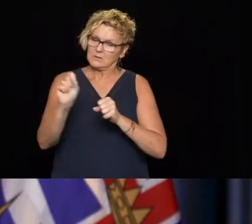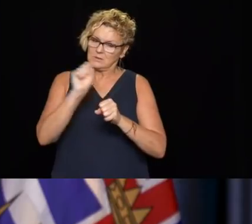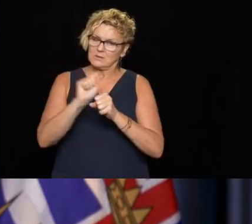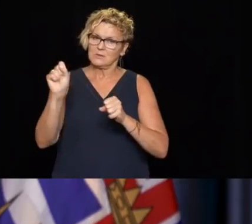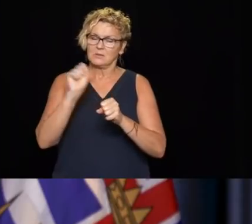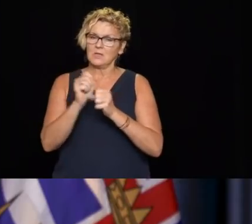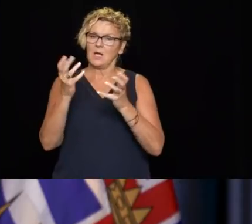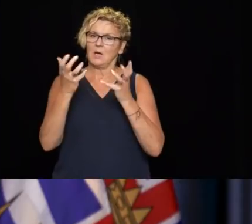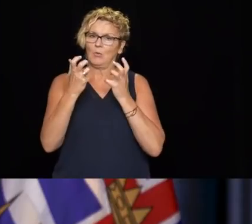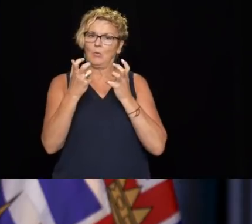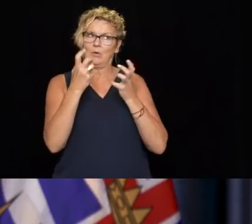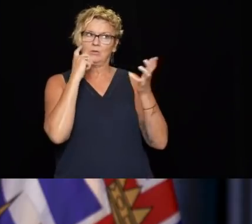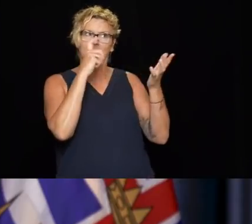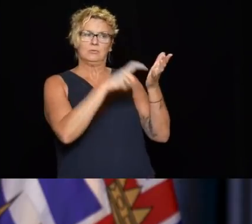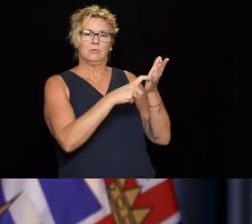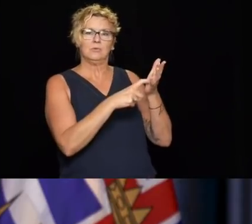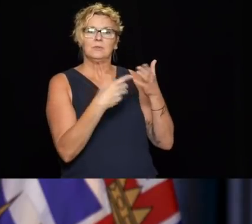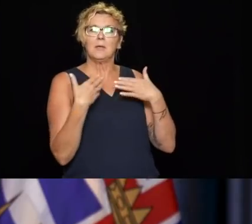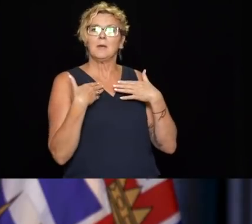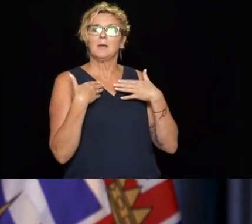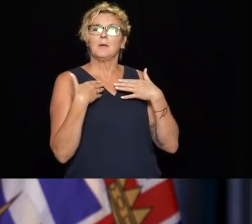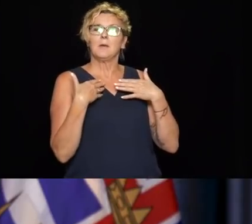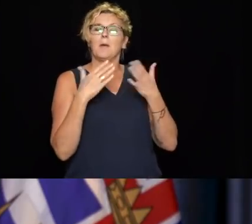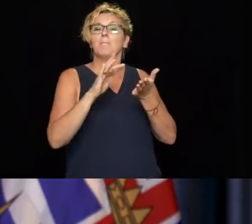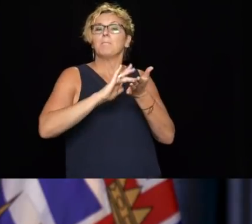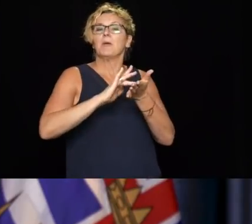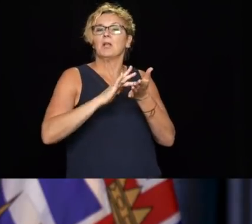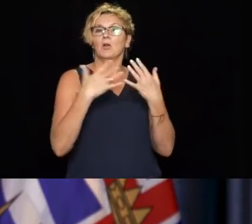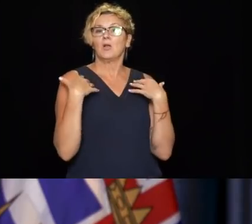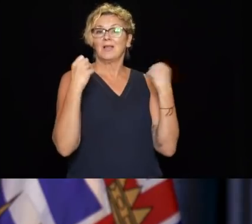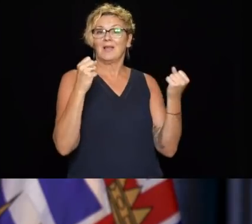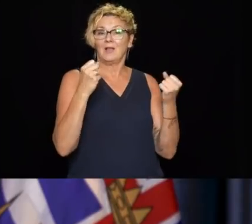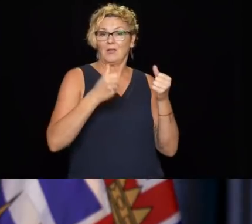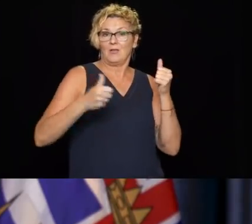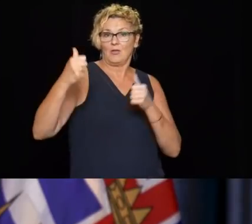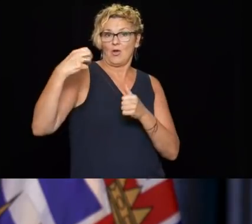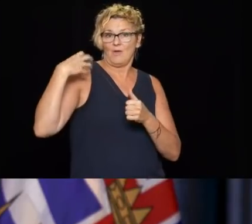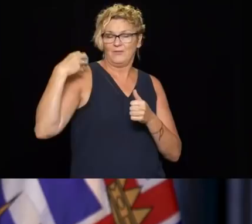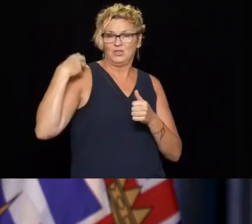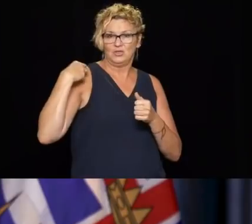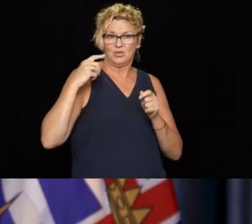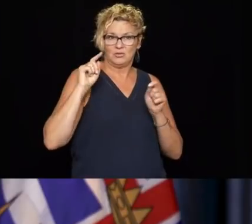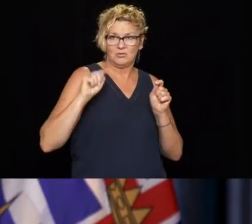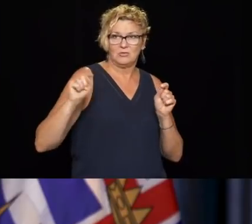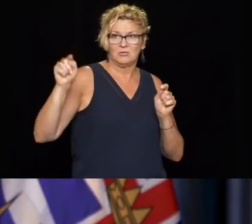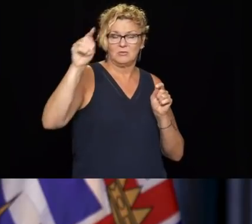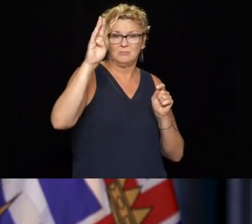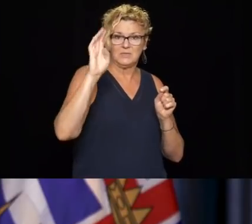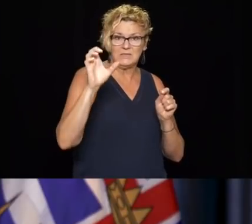Yes, there has been a first of all, an extraordinary effort and want to acknowledge the work done by medical